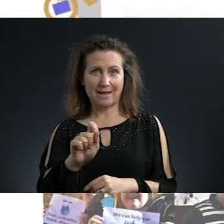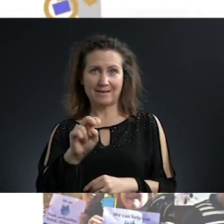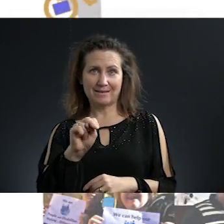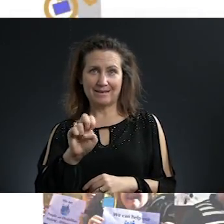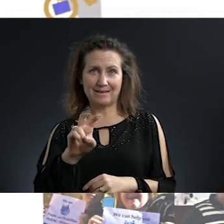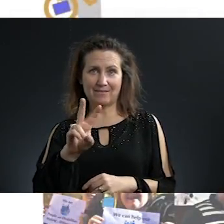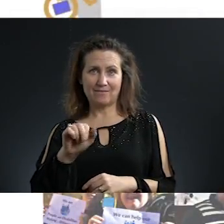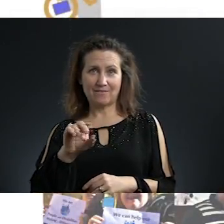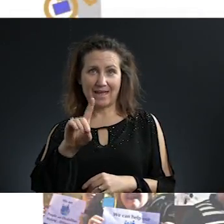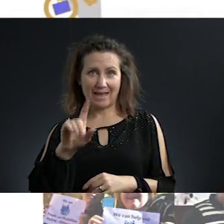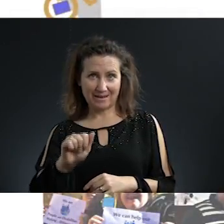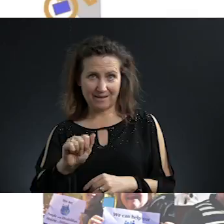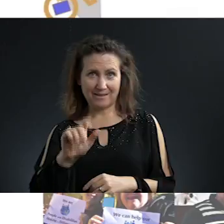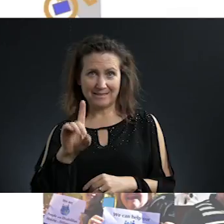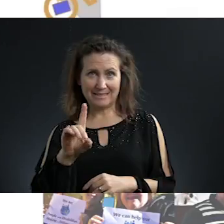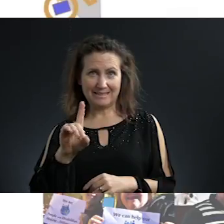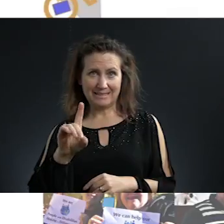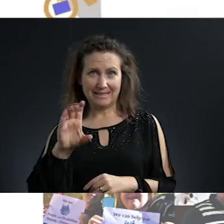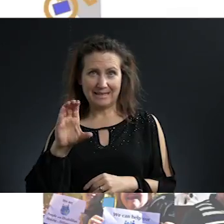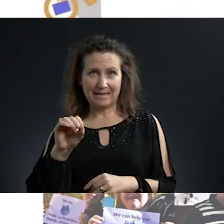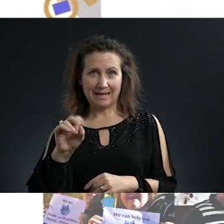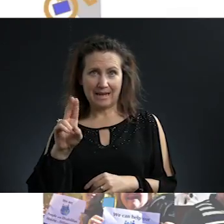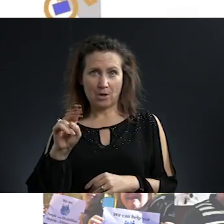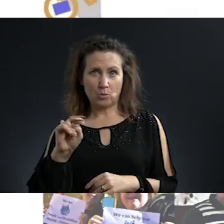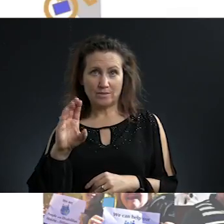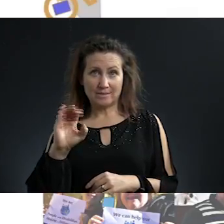www.nevadaddcouncil.org